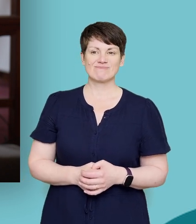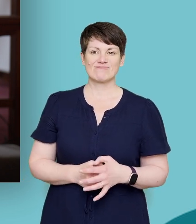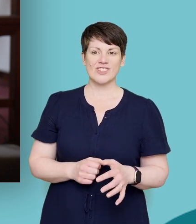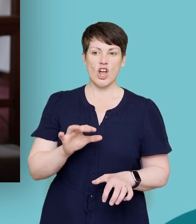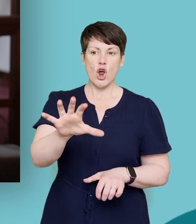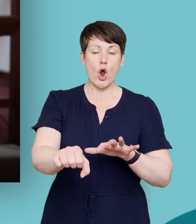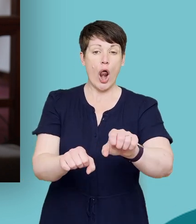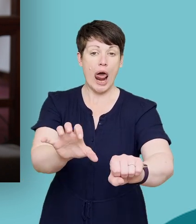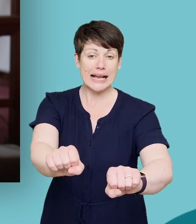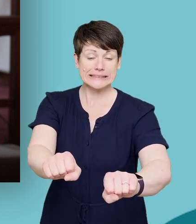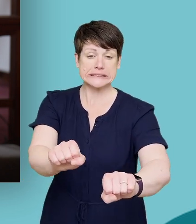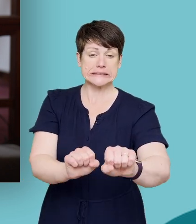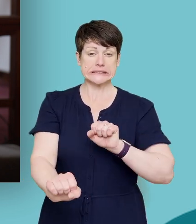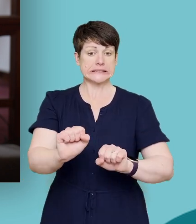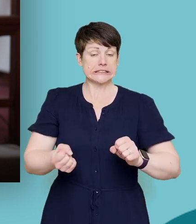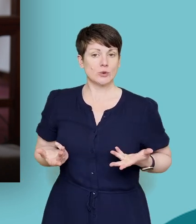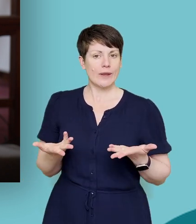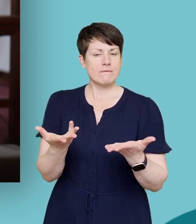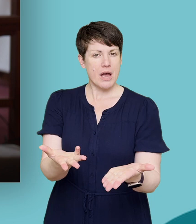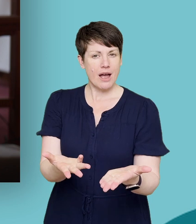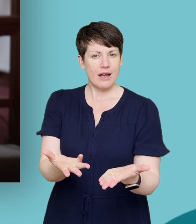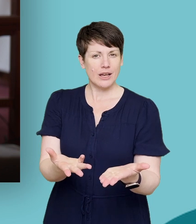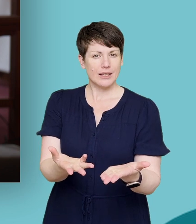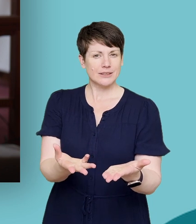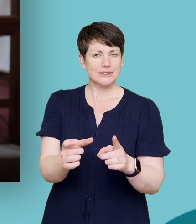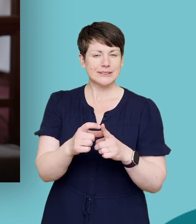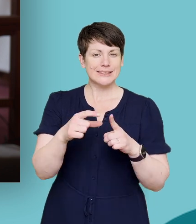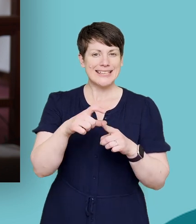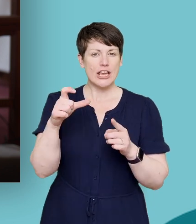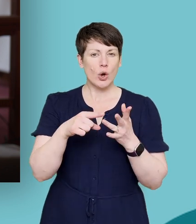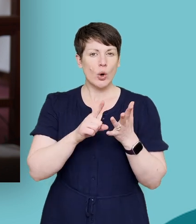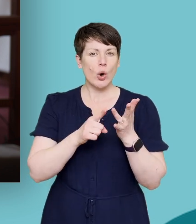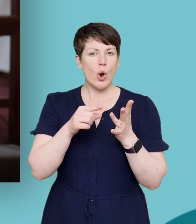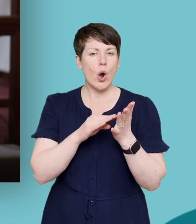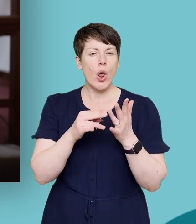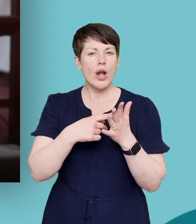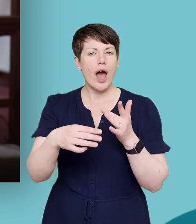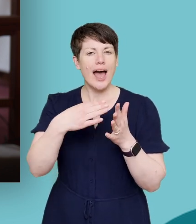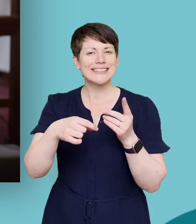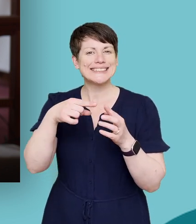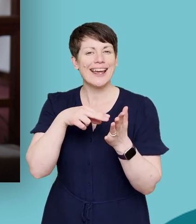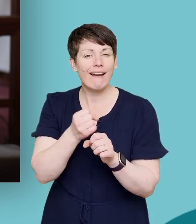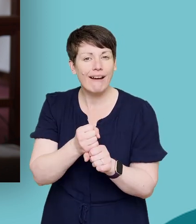helpful way of thinking anew about God and God's character.